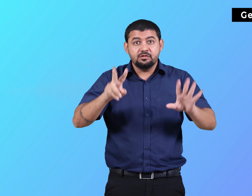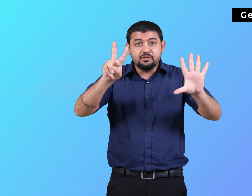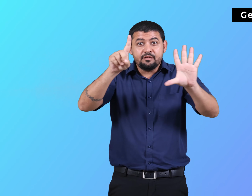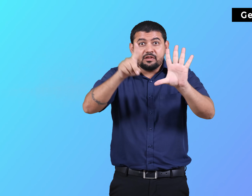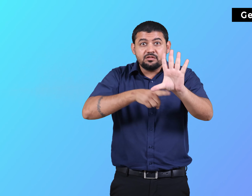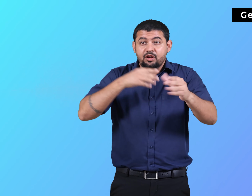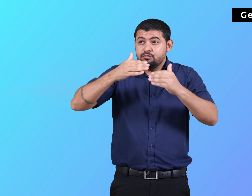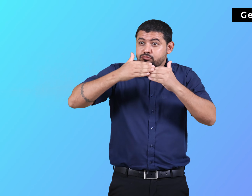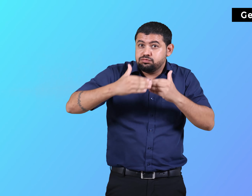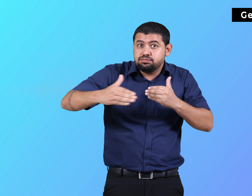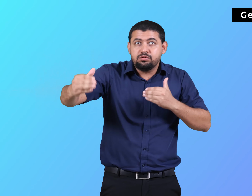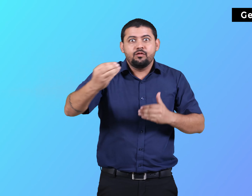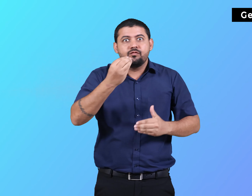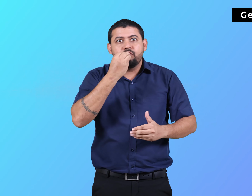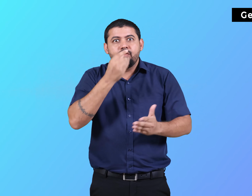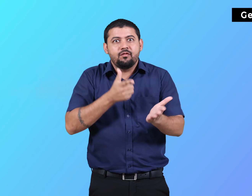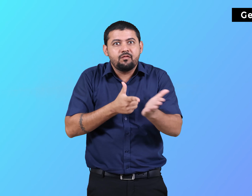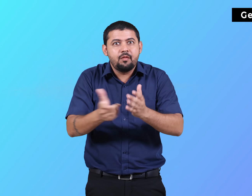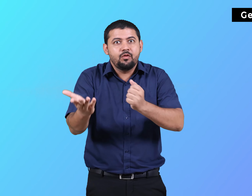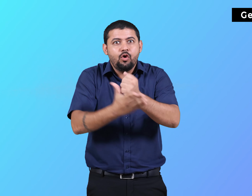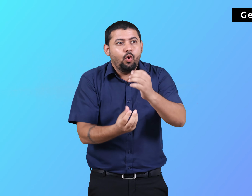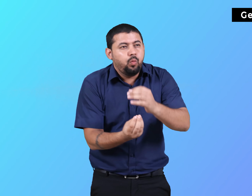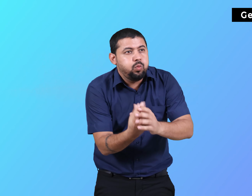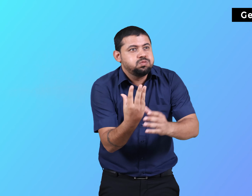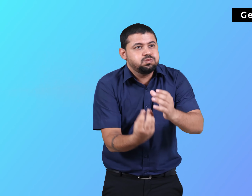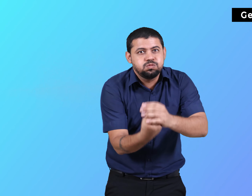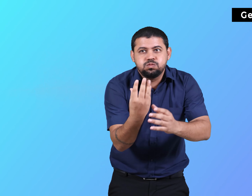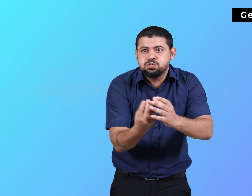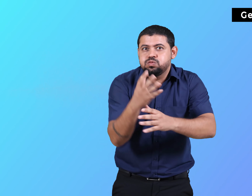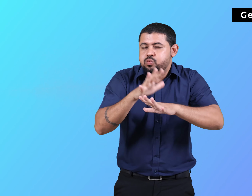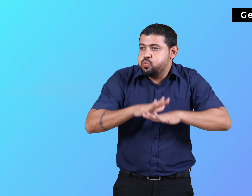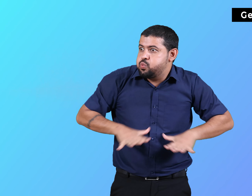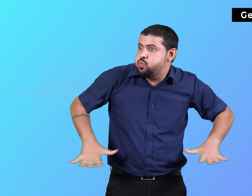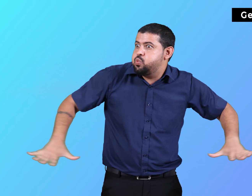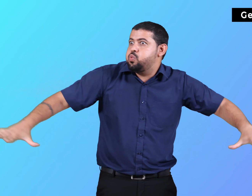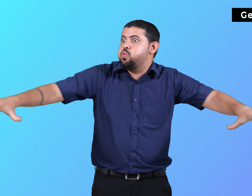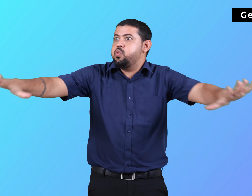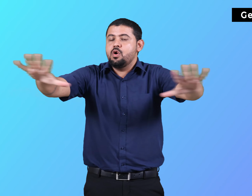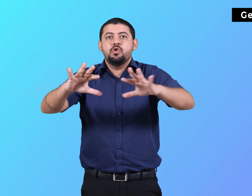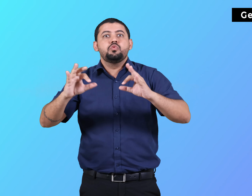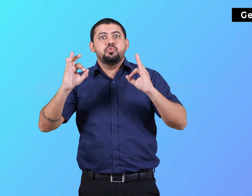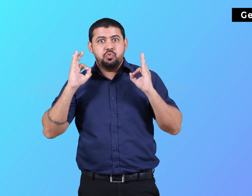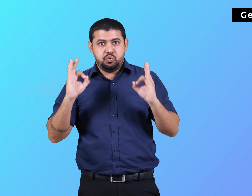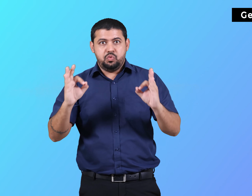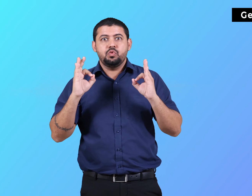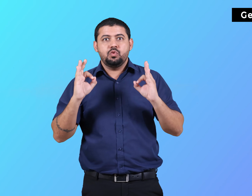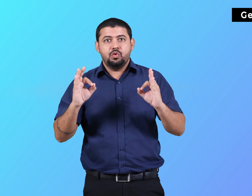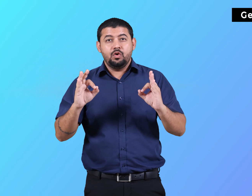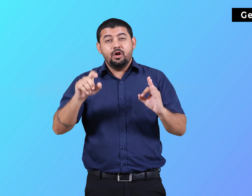During the seven good years, the crops in Egypt produced plenty of food.